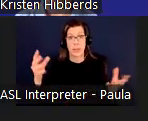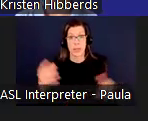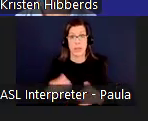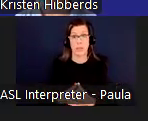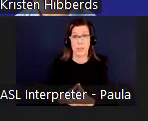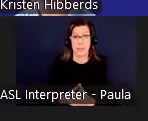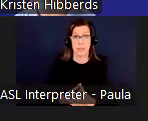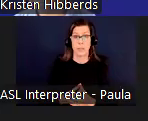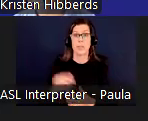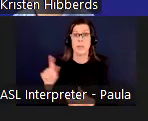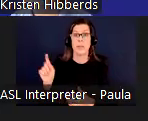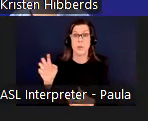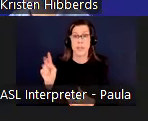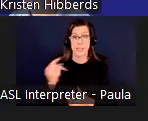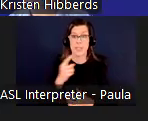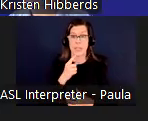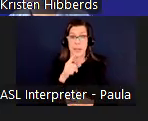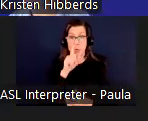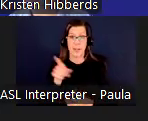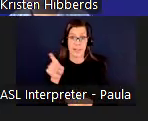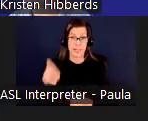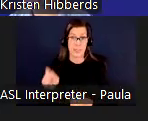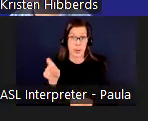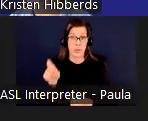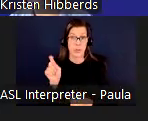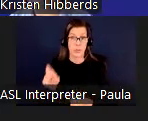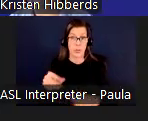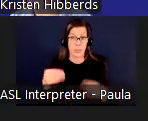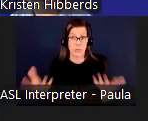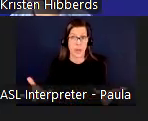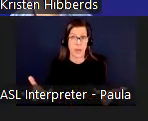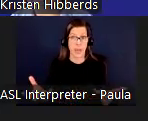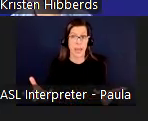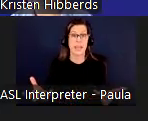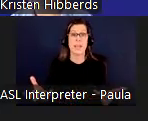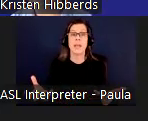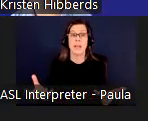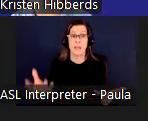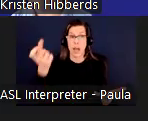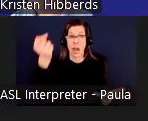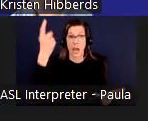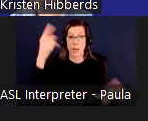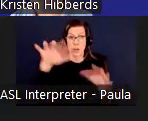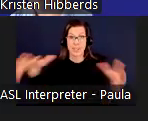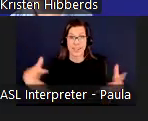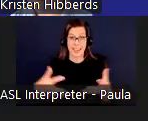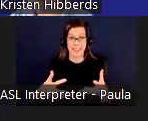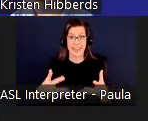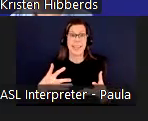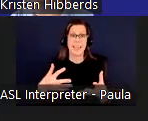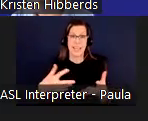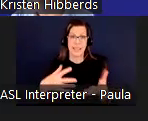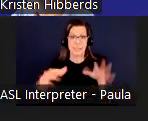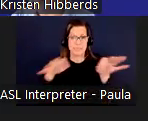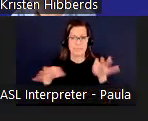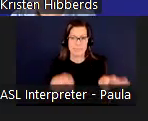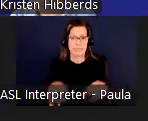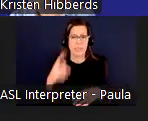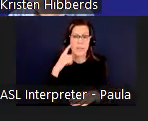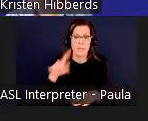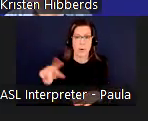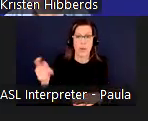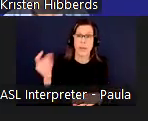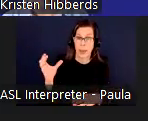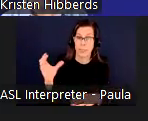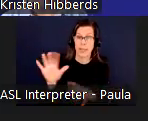So it's it's really supposed to provide an understanding for the public as well.